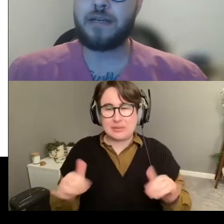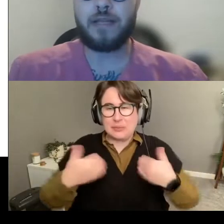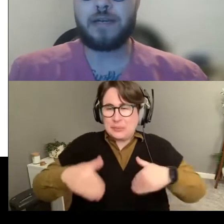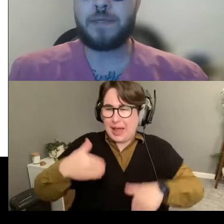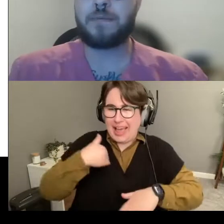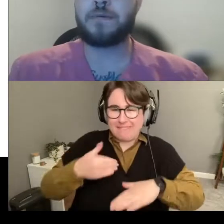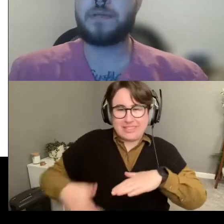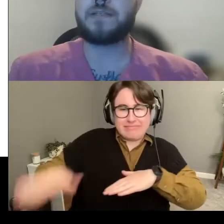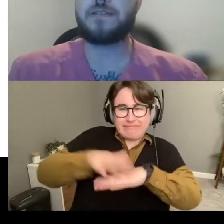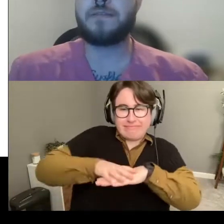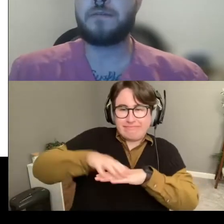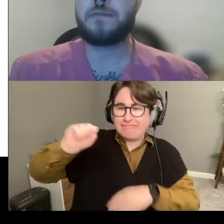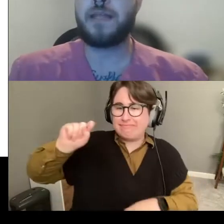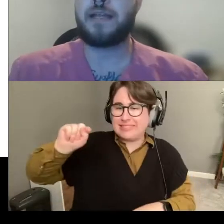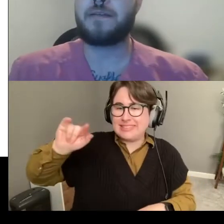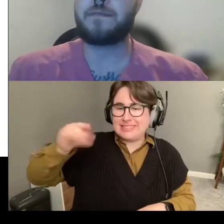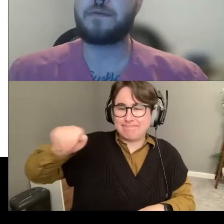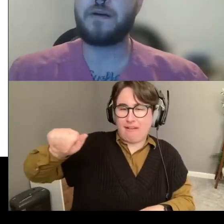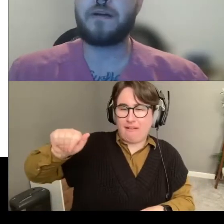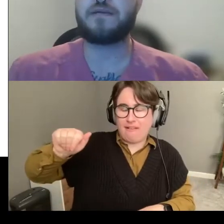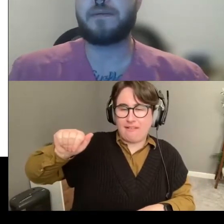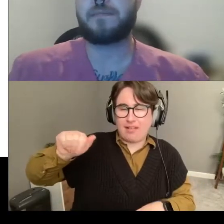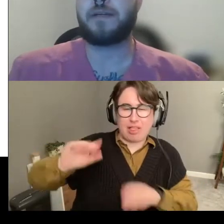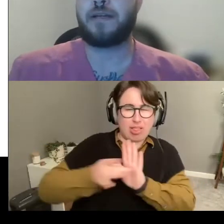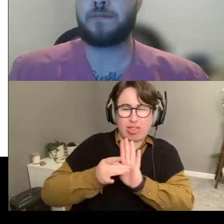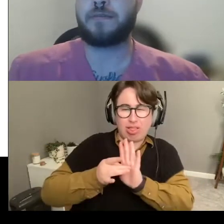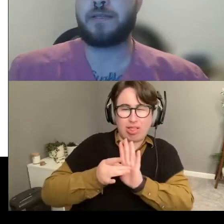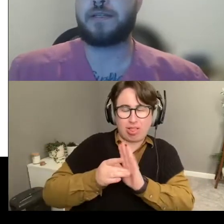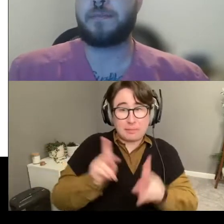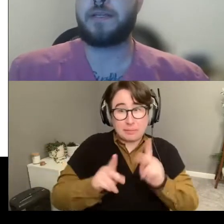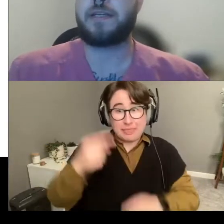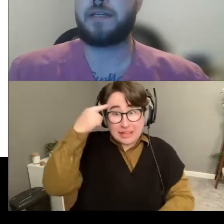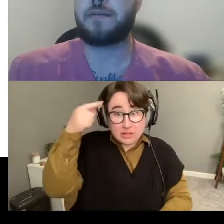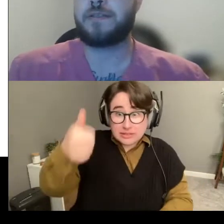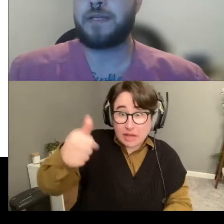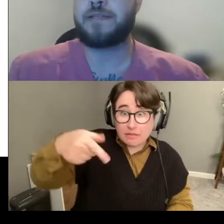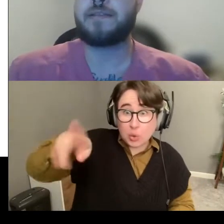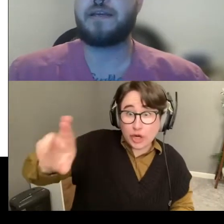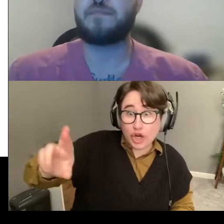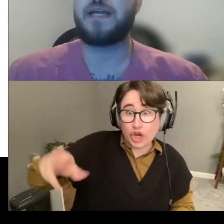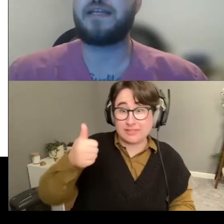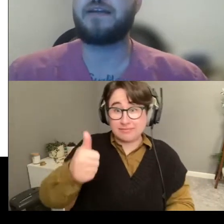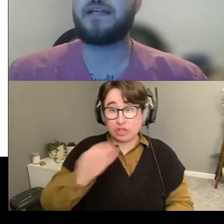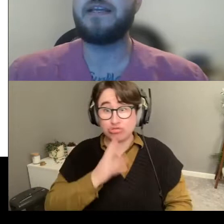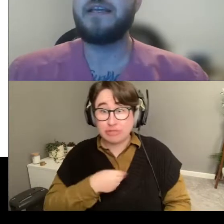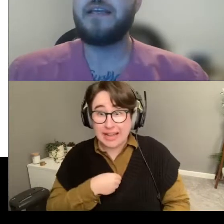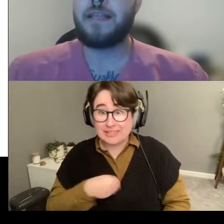that a lot of people will assume that if you are a member of the queer community or trans and nonbinary,